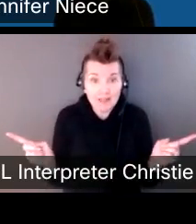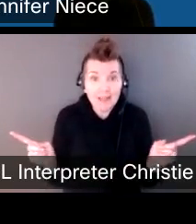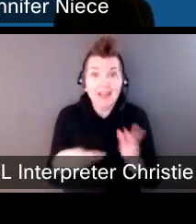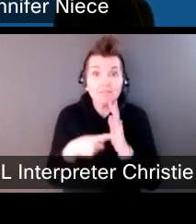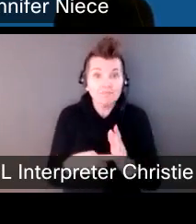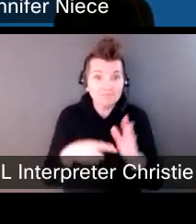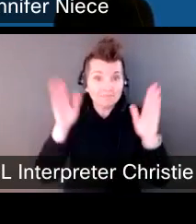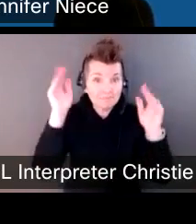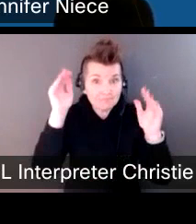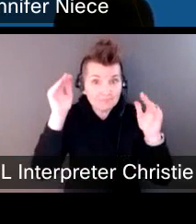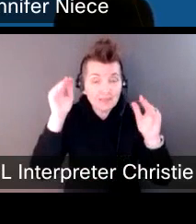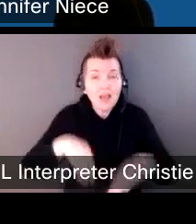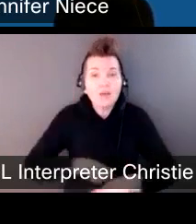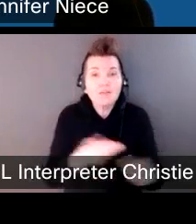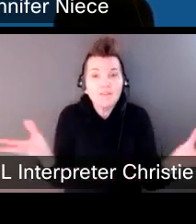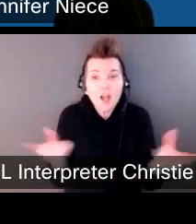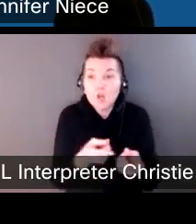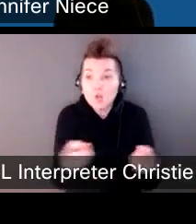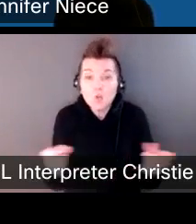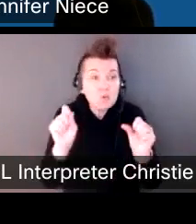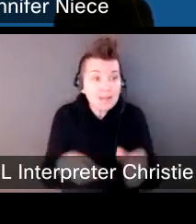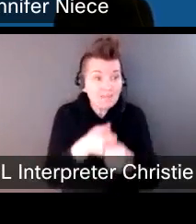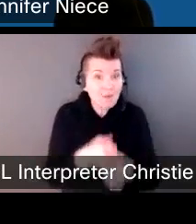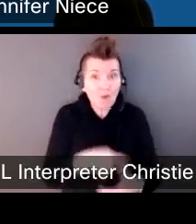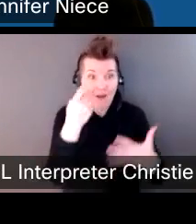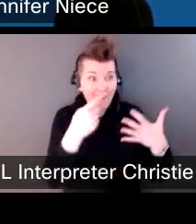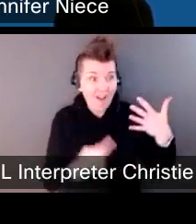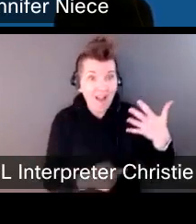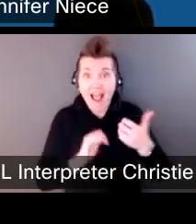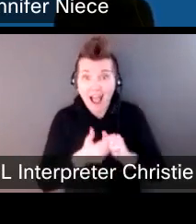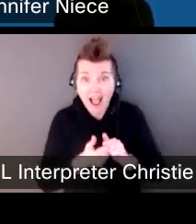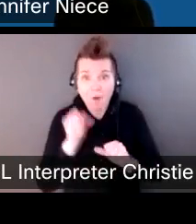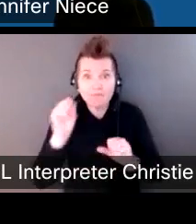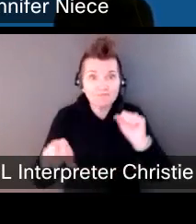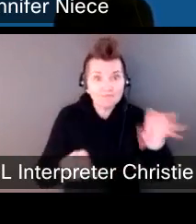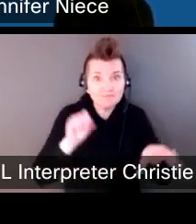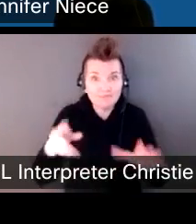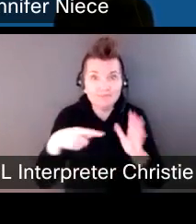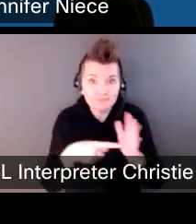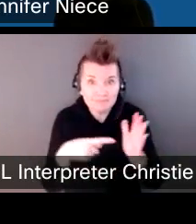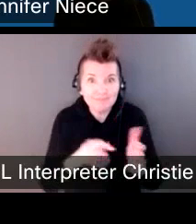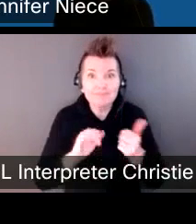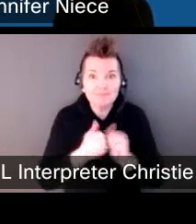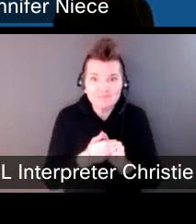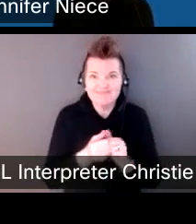about how this can be achieved in some of the unique road cross-sections in the City of Toronto.